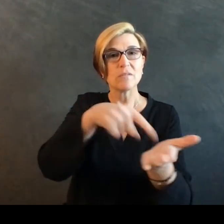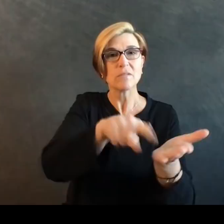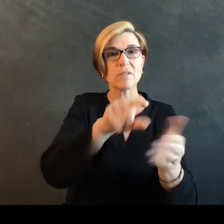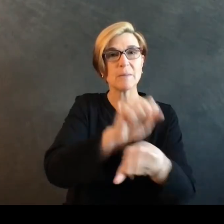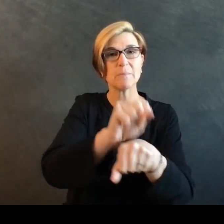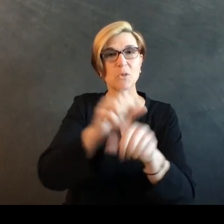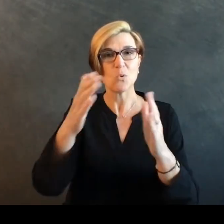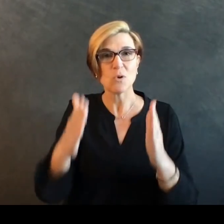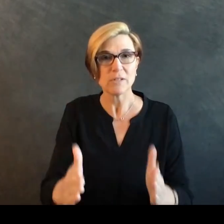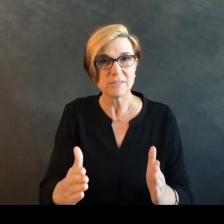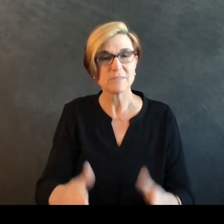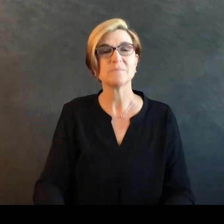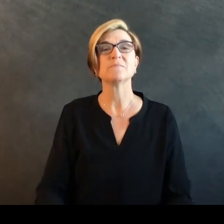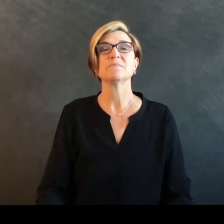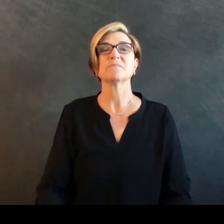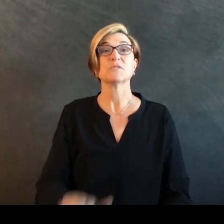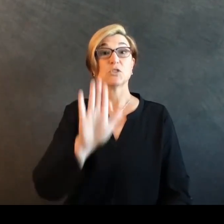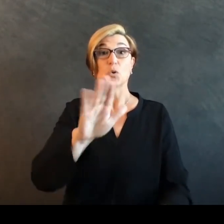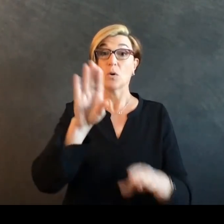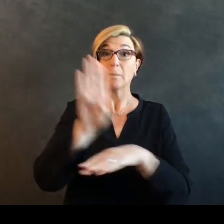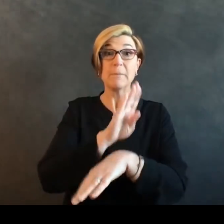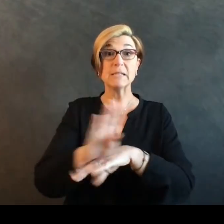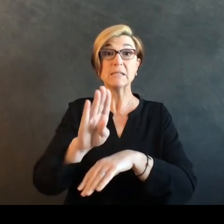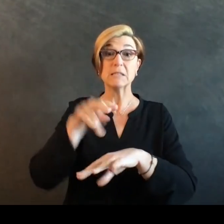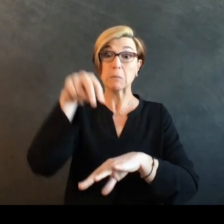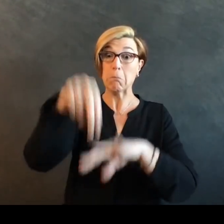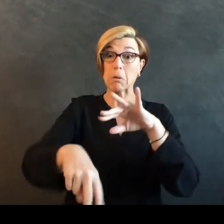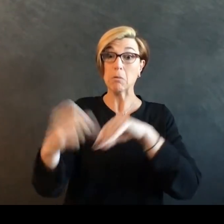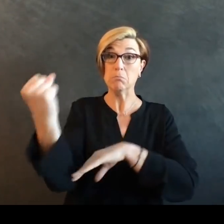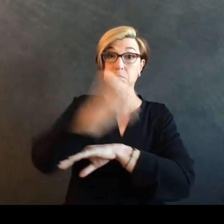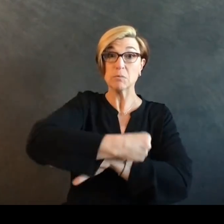will forgive the portion of the loan that is used toward job retention and